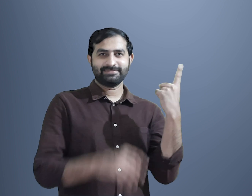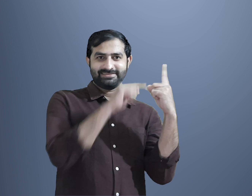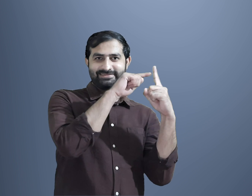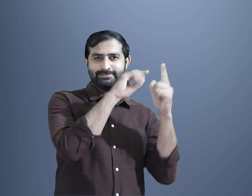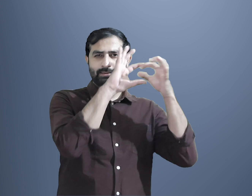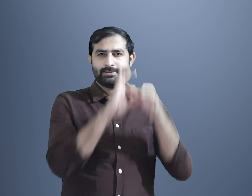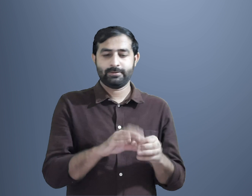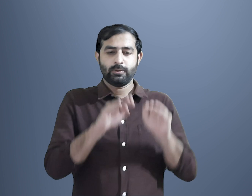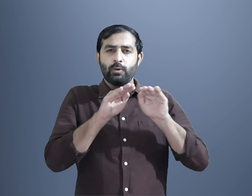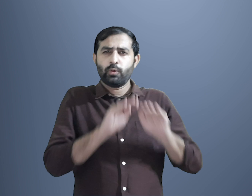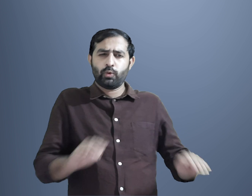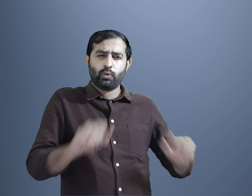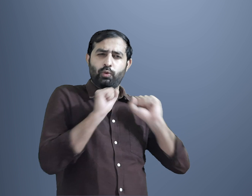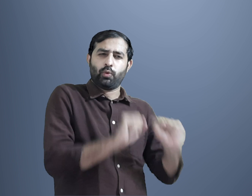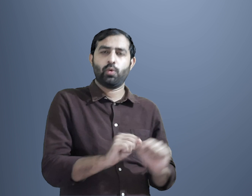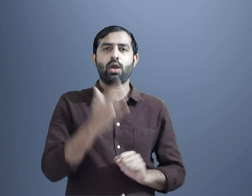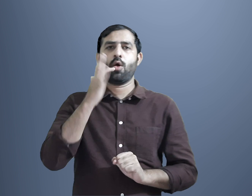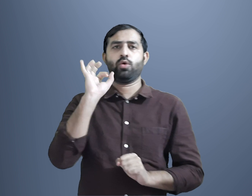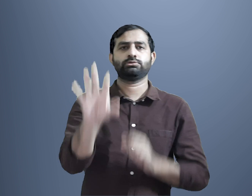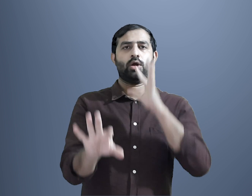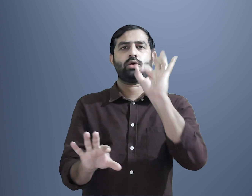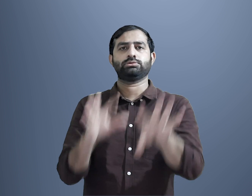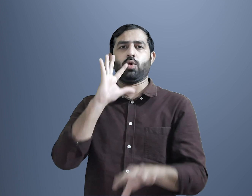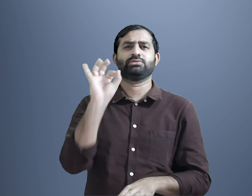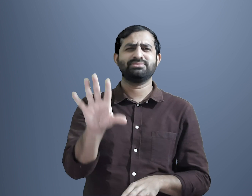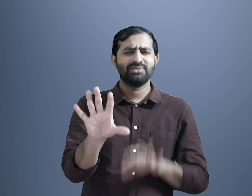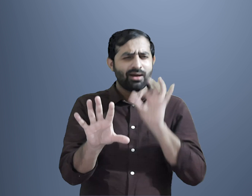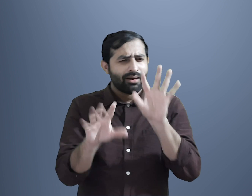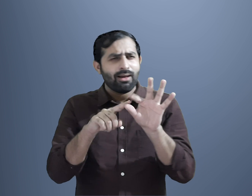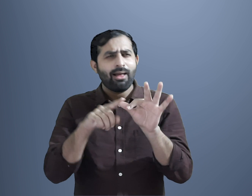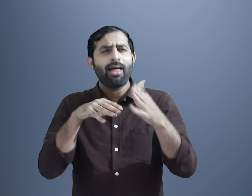First is Instrumental Function. This is the 'I want ' function.